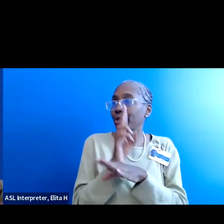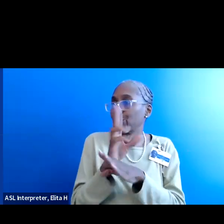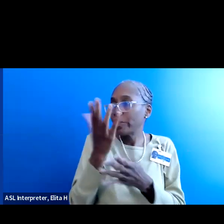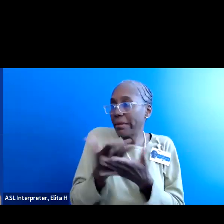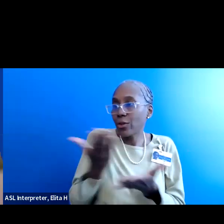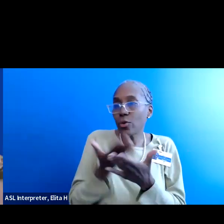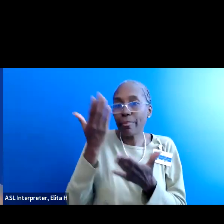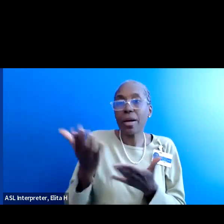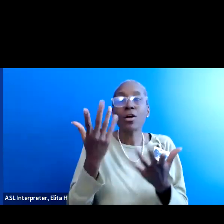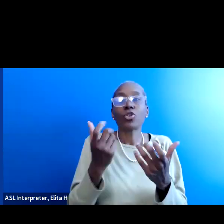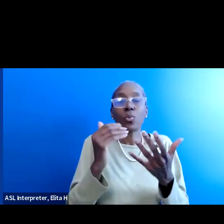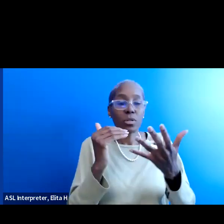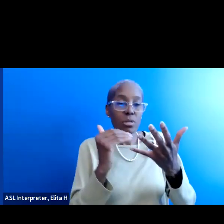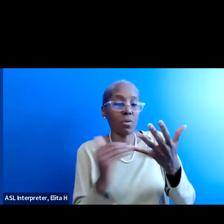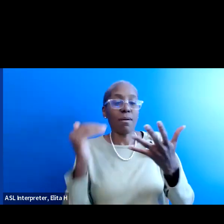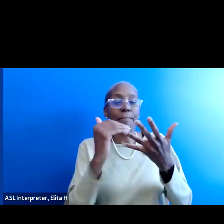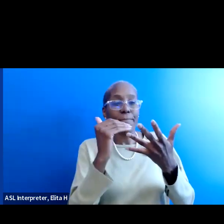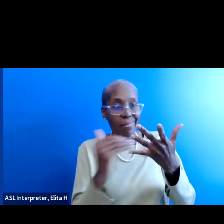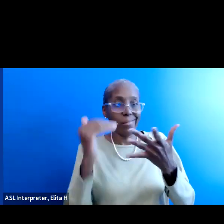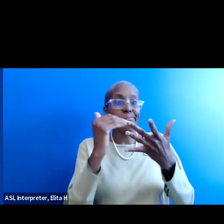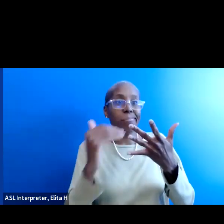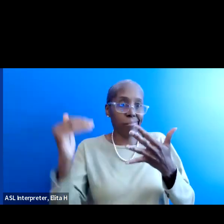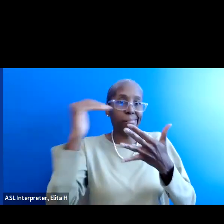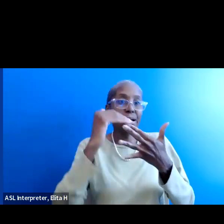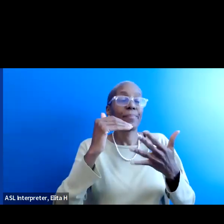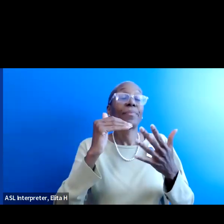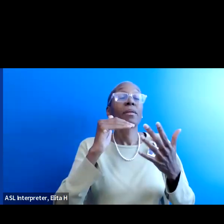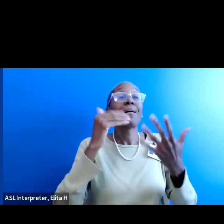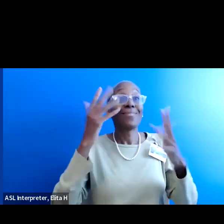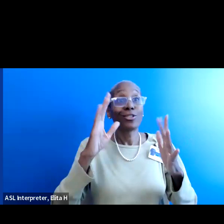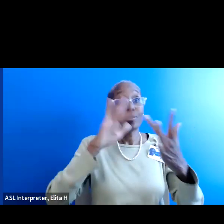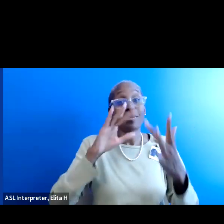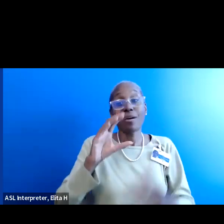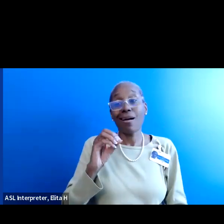you kind of want to go up the food chain. So you could contact the Ombudsman Program next.